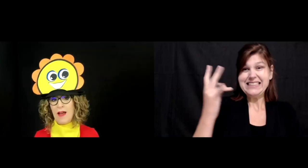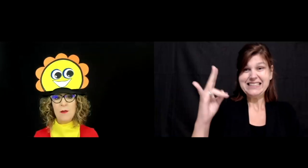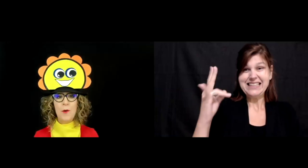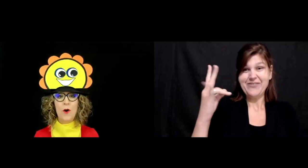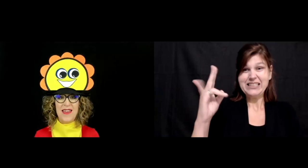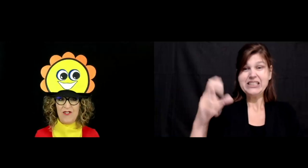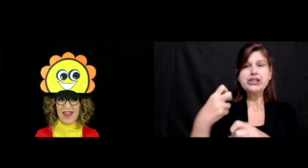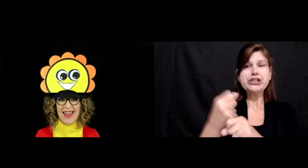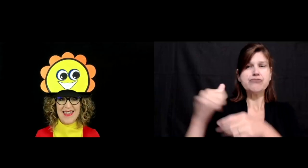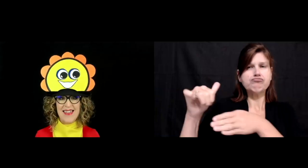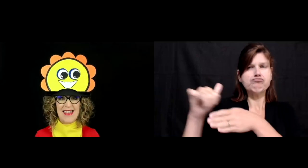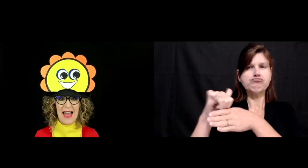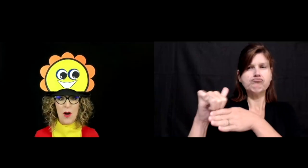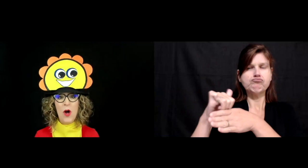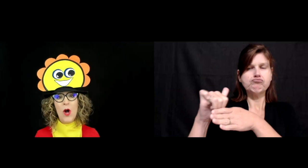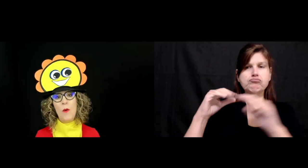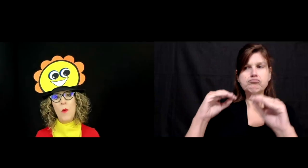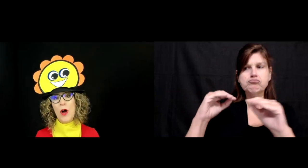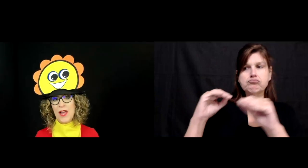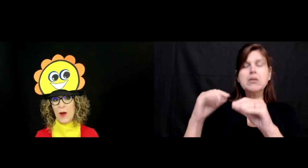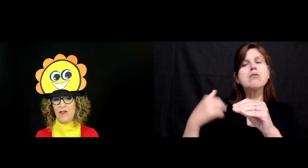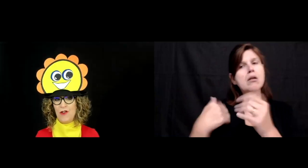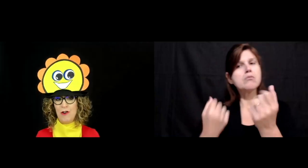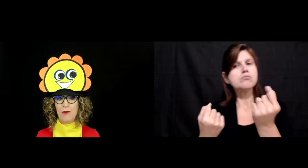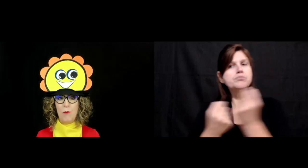So I support educators now who are working with children